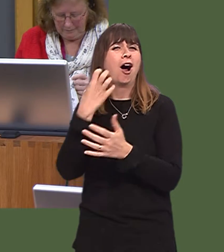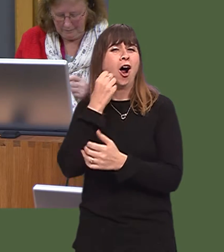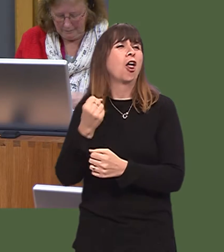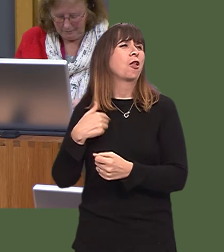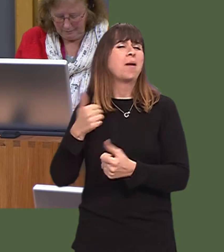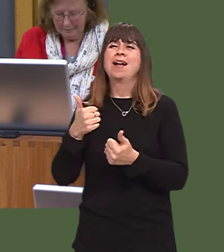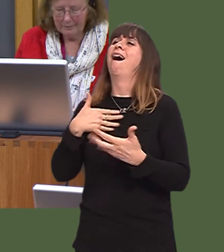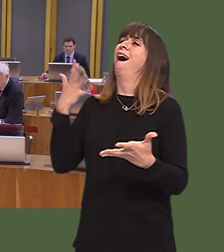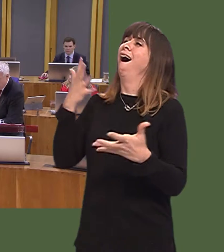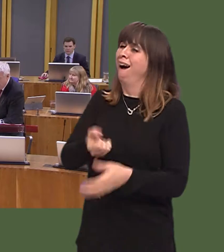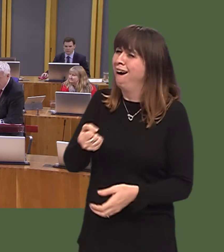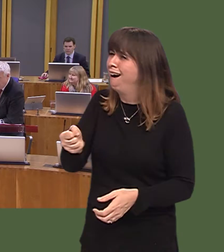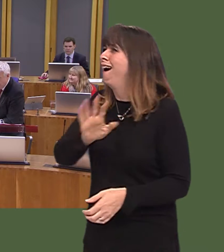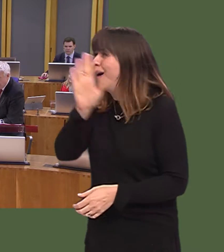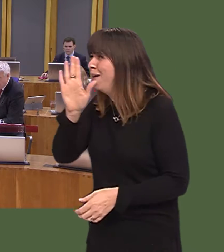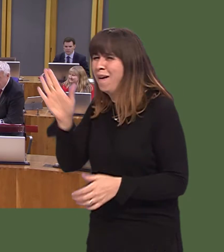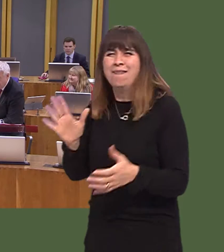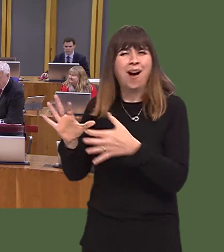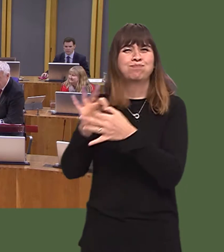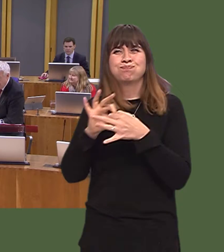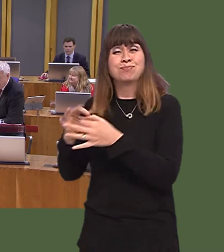was in my constituency, before it was moved into yours.